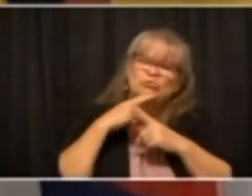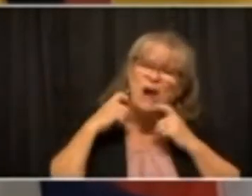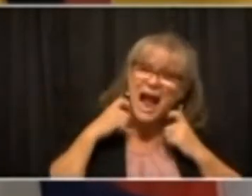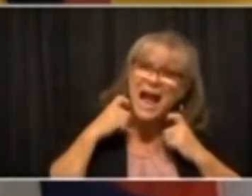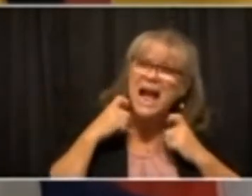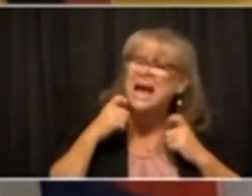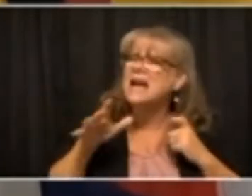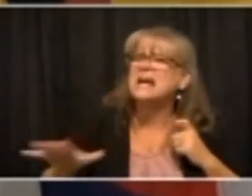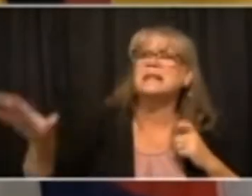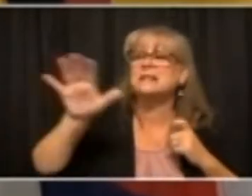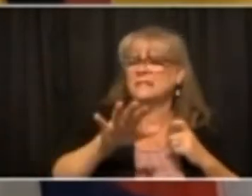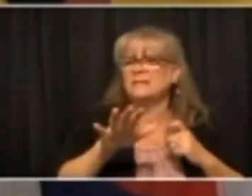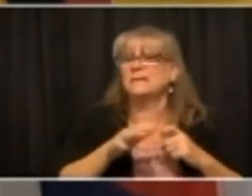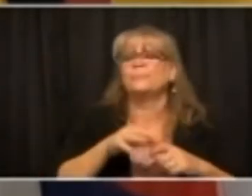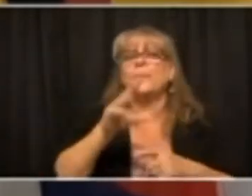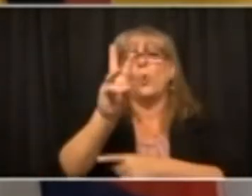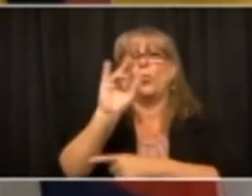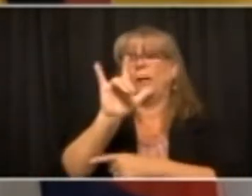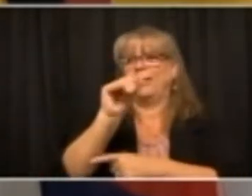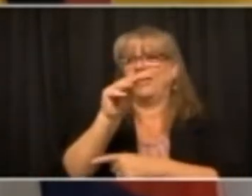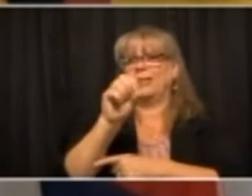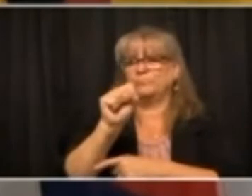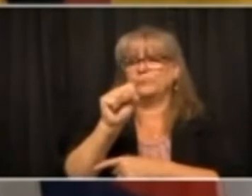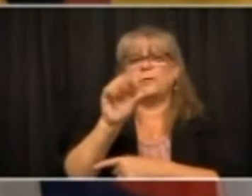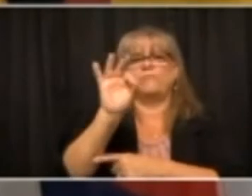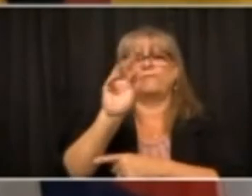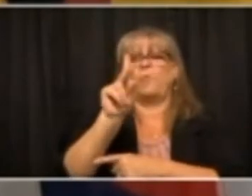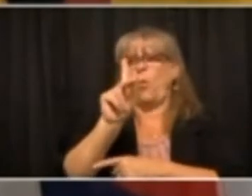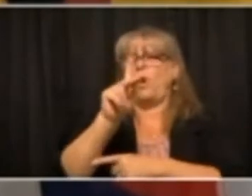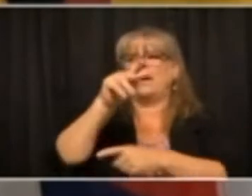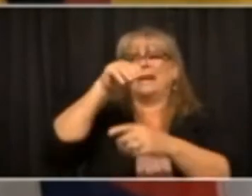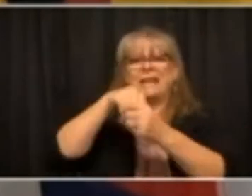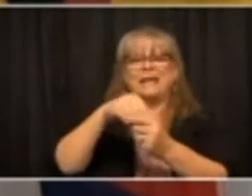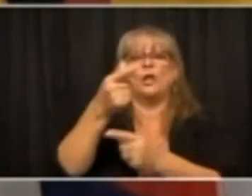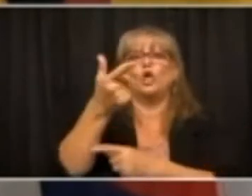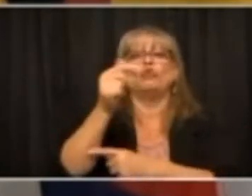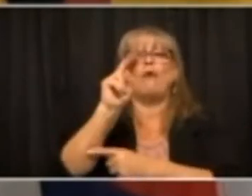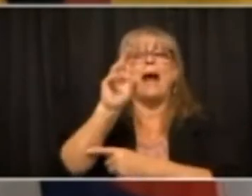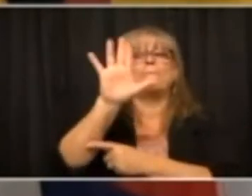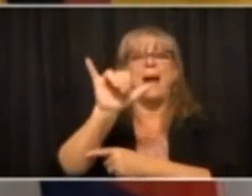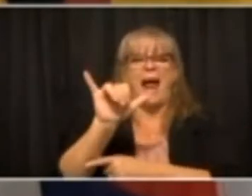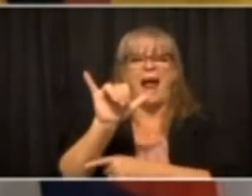15 miles southwest of frayser also mostly federal land